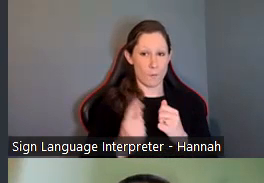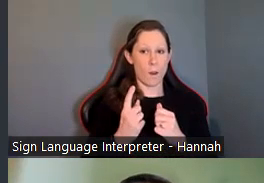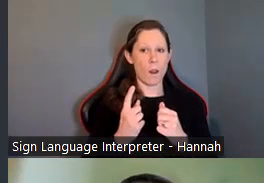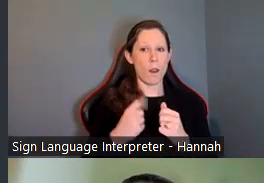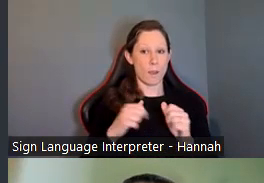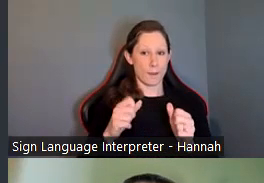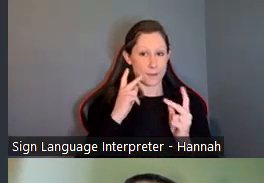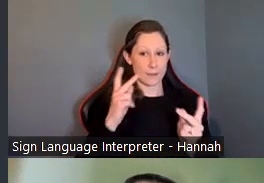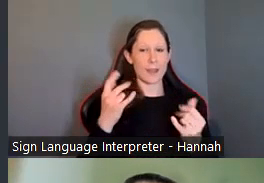Now they say, no Hannah.